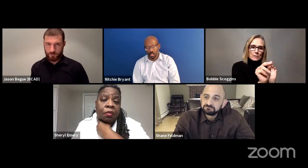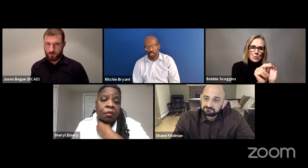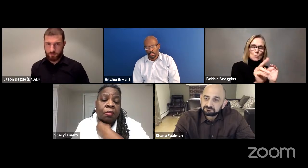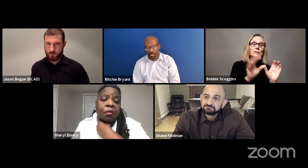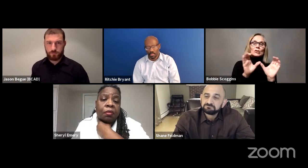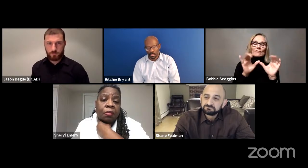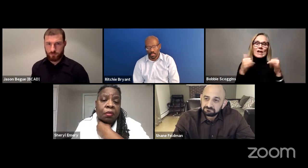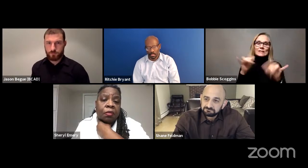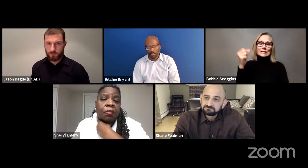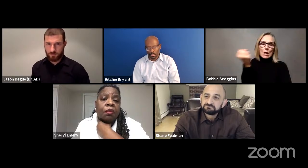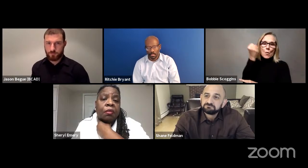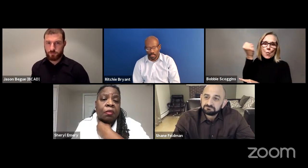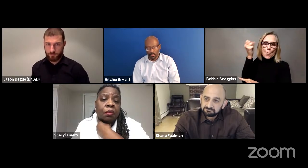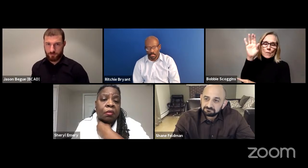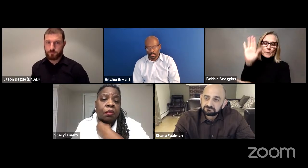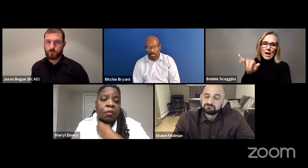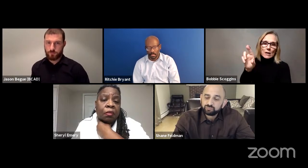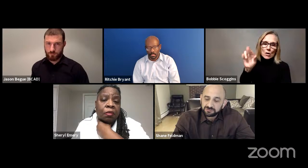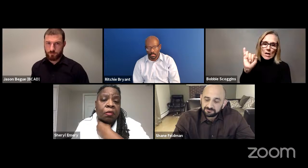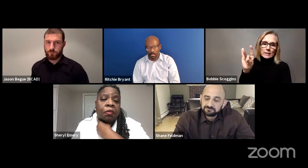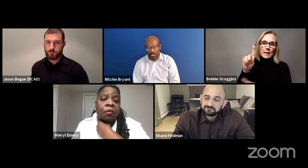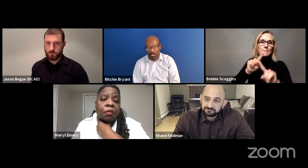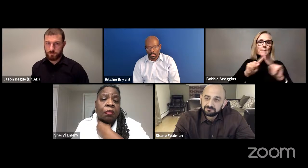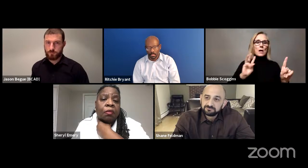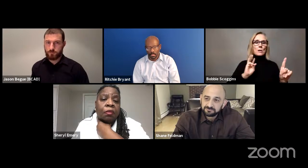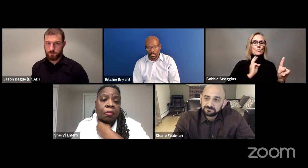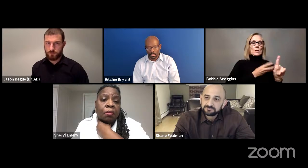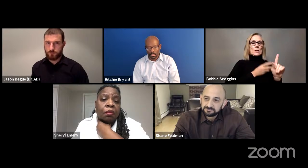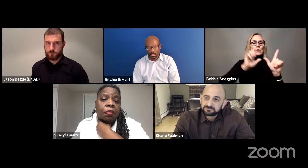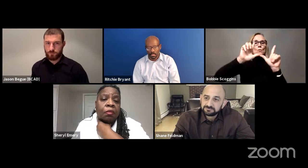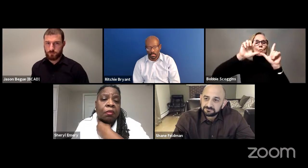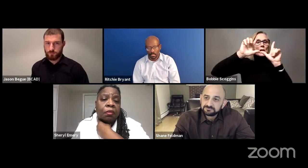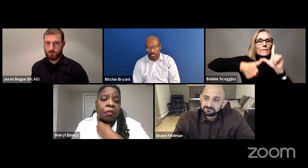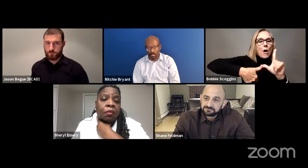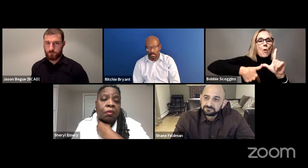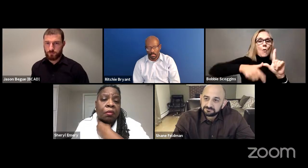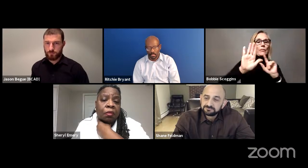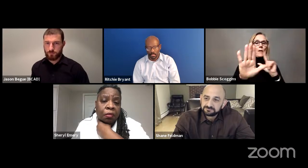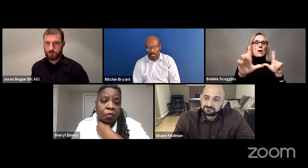license, not their certification, but their license revoked. Not what is held by RID,